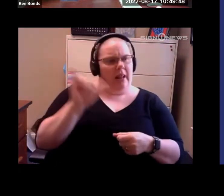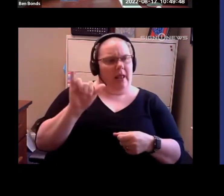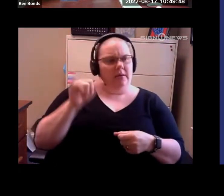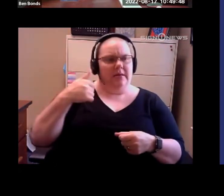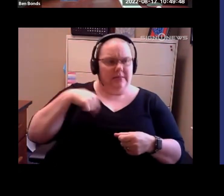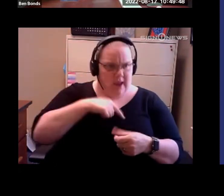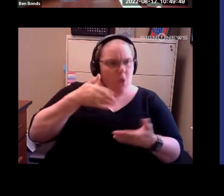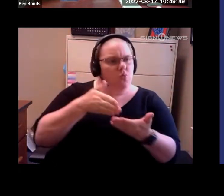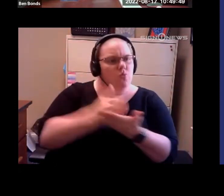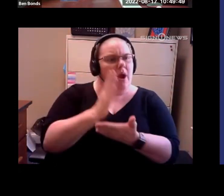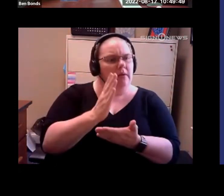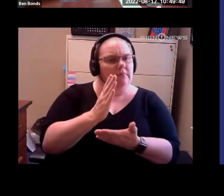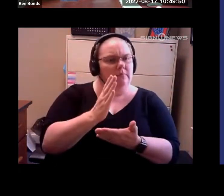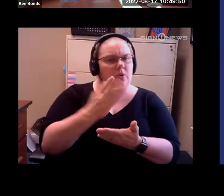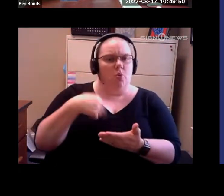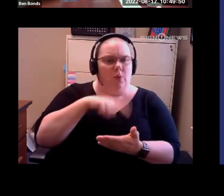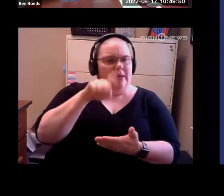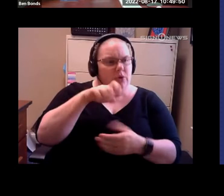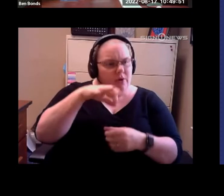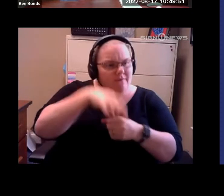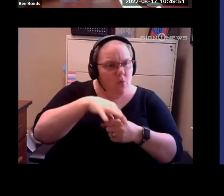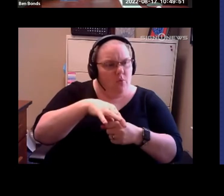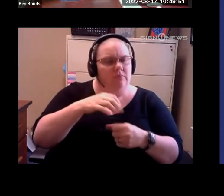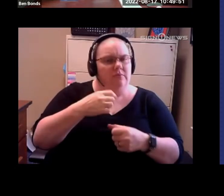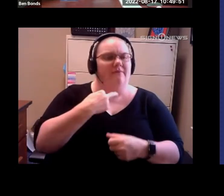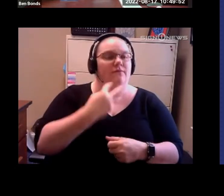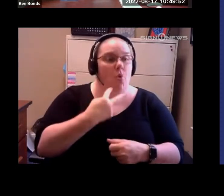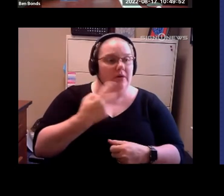need to vote towards our opinion but what need to be changed in the world